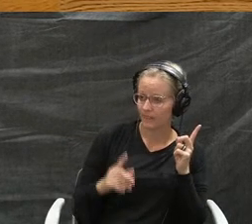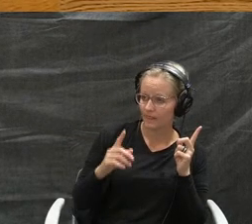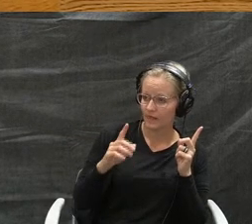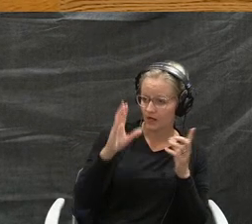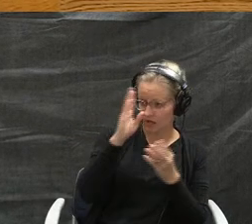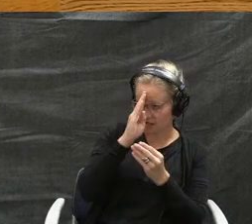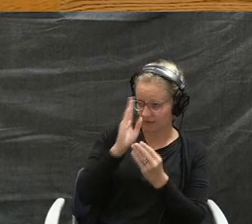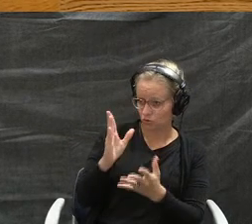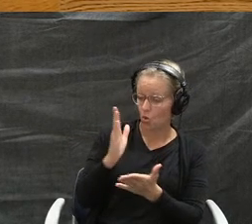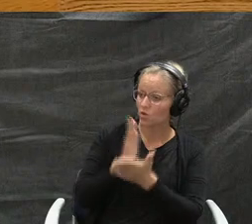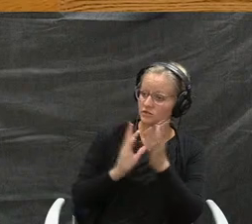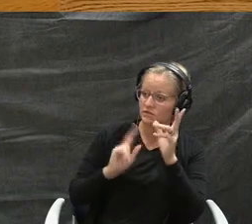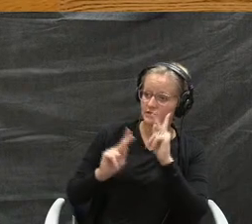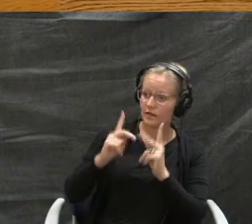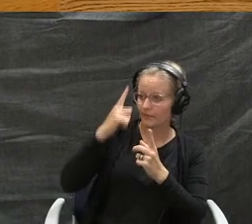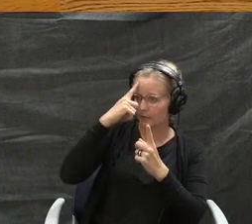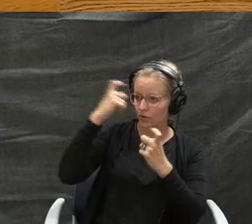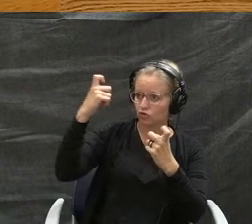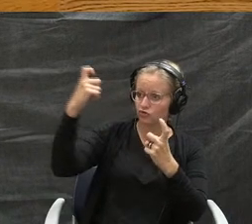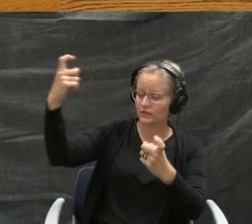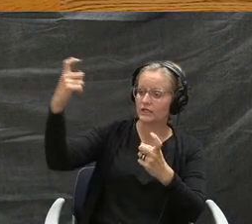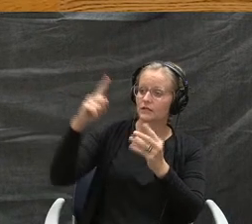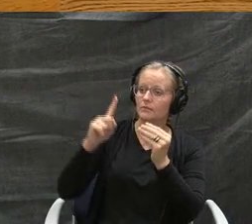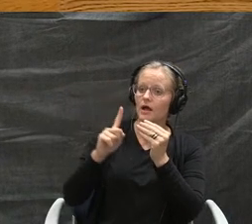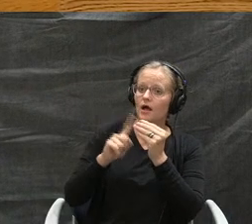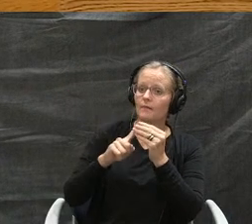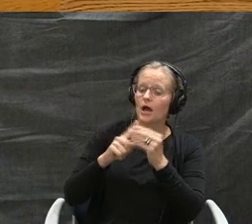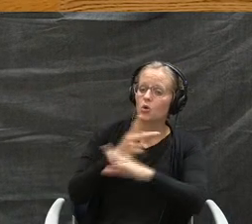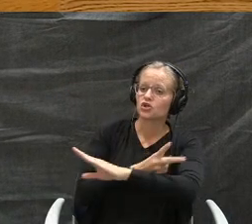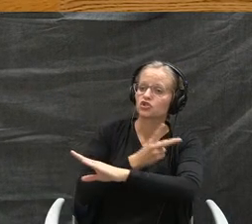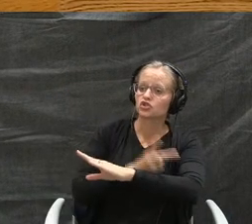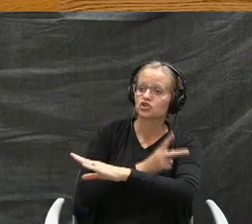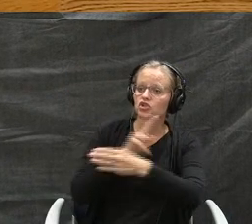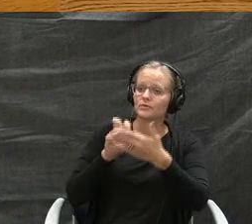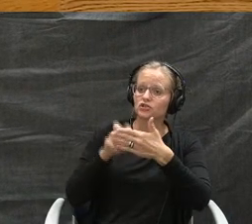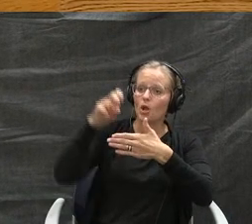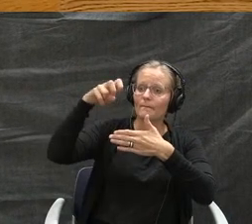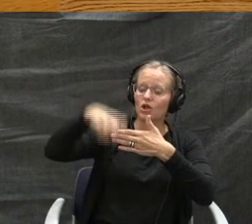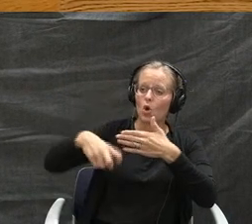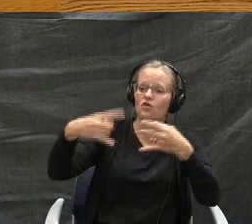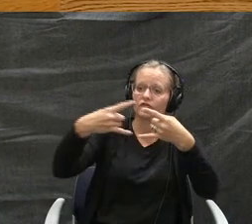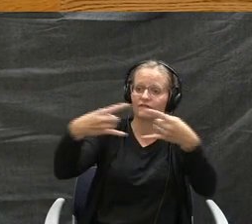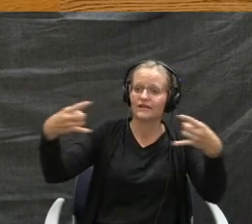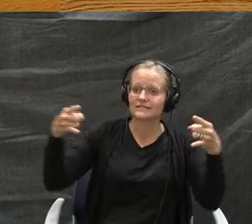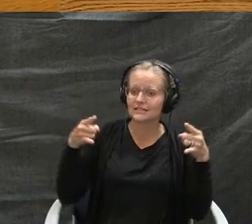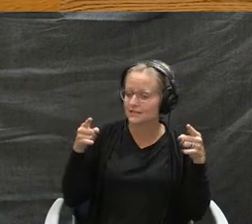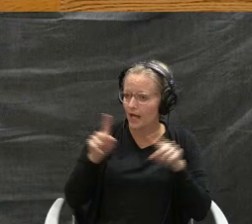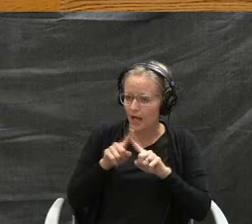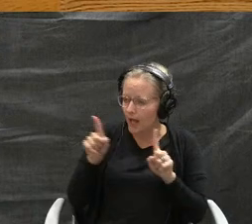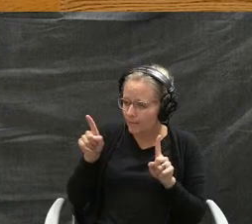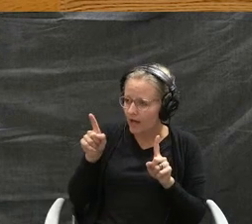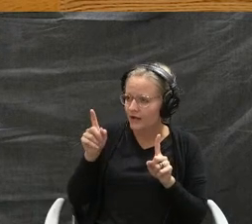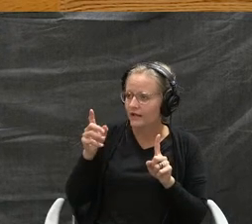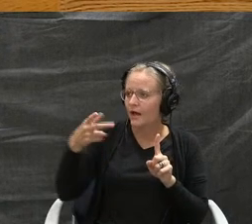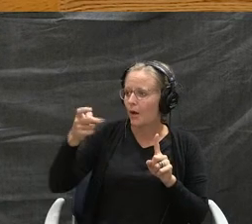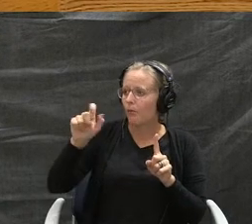jumping over a fence. Mr Bourgeois dreams of bond shifting around and his color charts, changing colors.